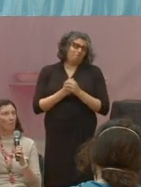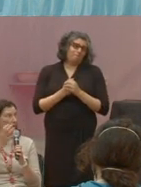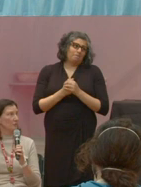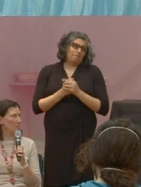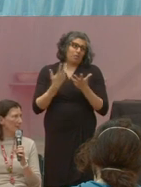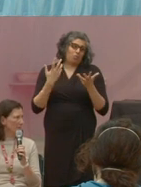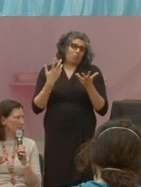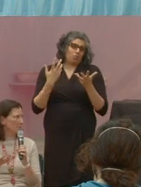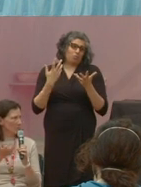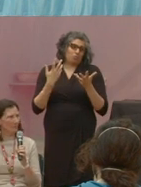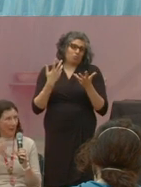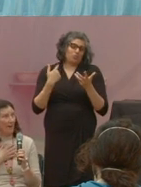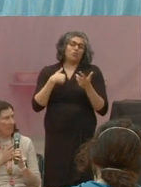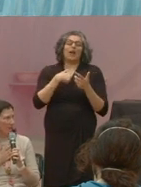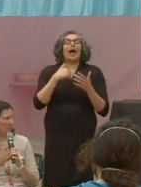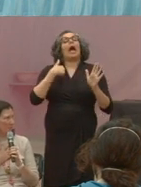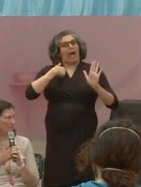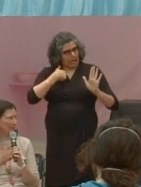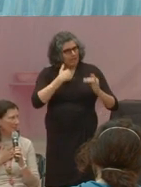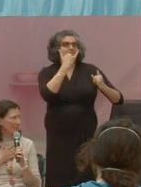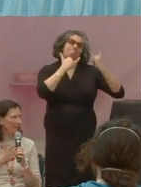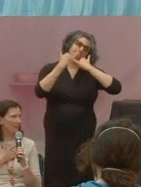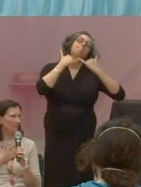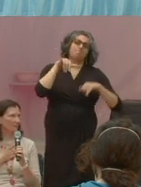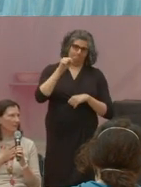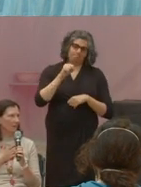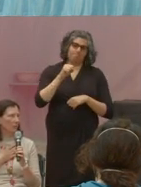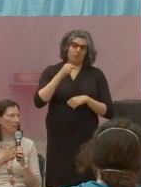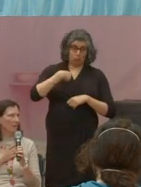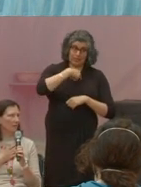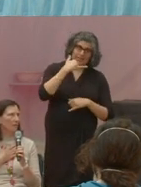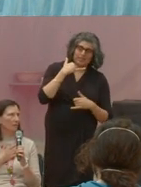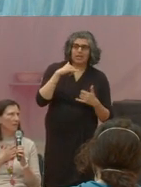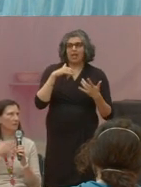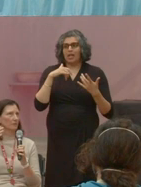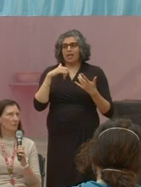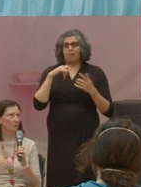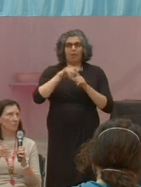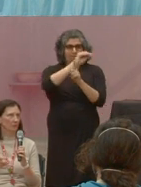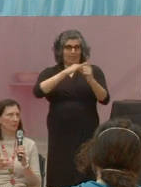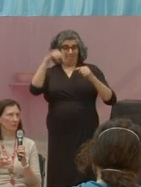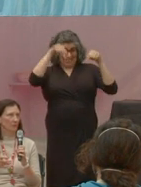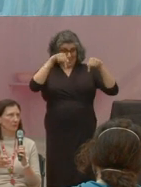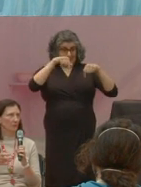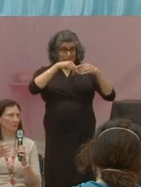we do make those mistakes, I have made those mistakes, and but again, in the context of this particular project, and